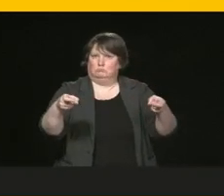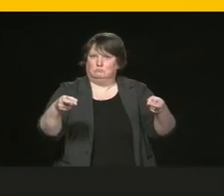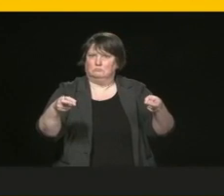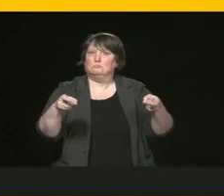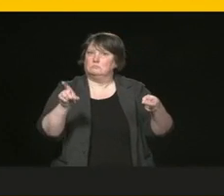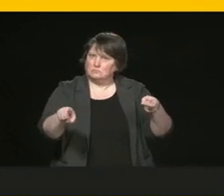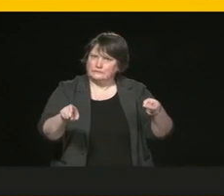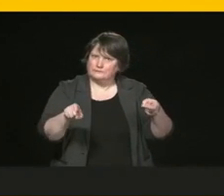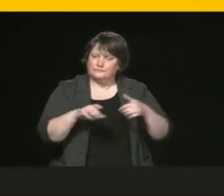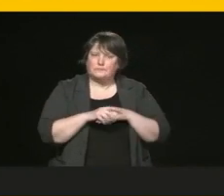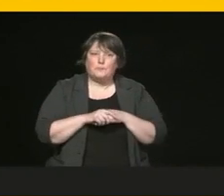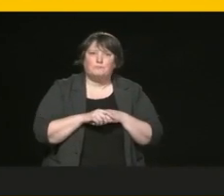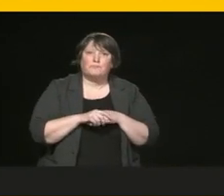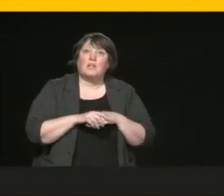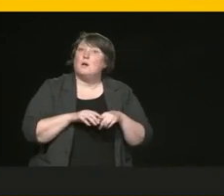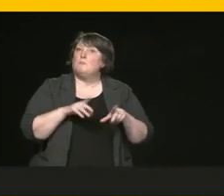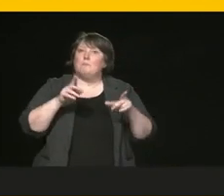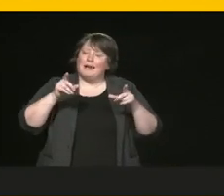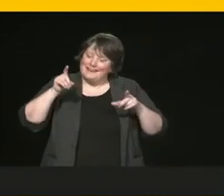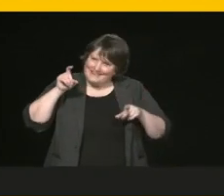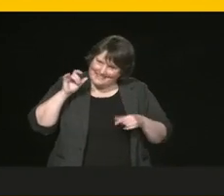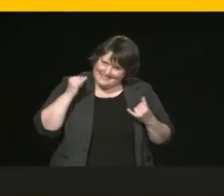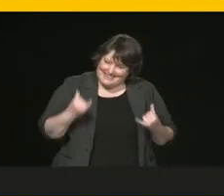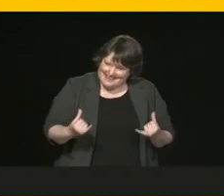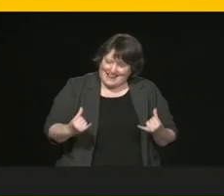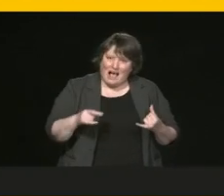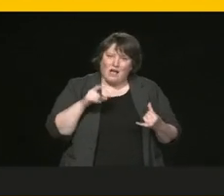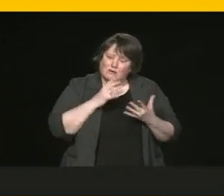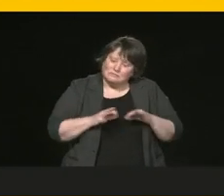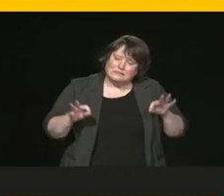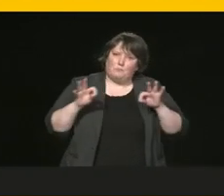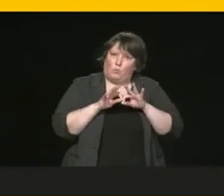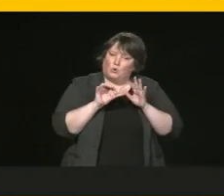OUTBREAKS IN FUTURE WAVES. BUT IN ORDER TO GET TO THAT